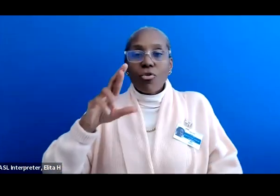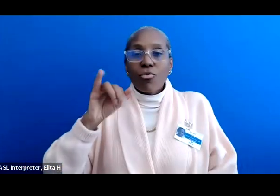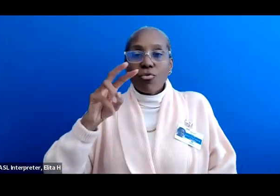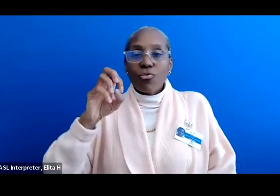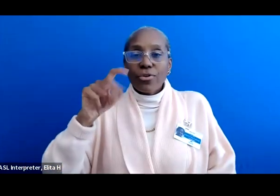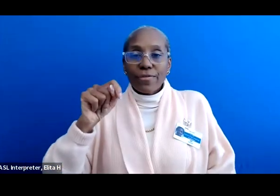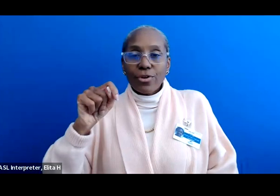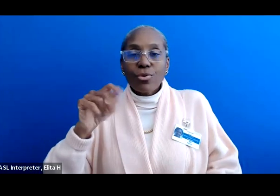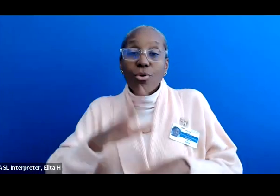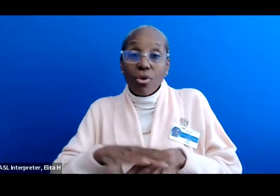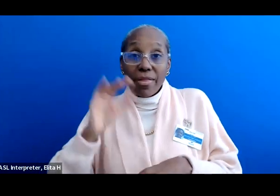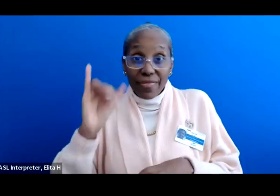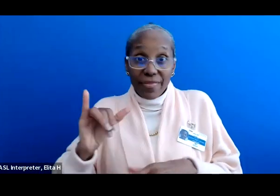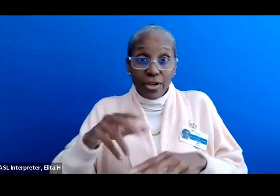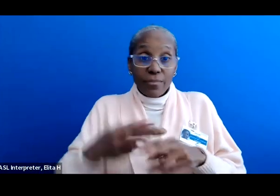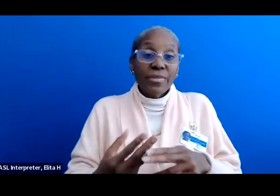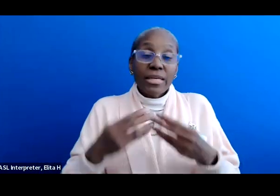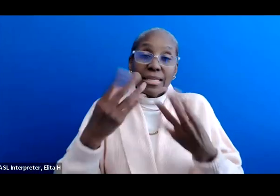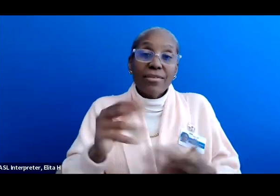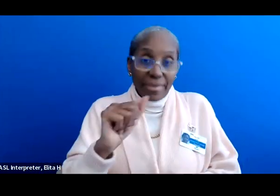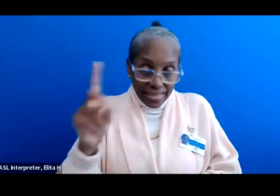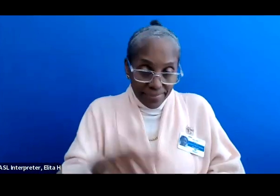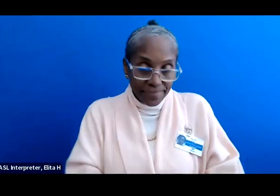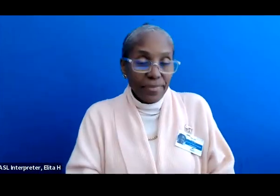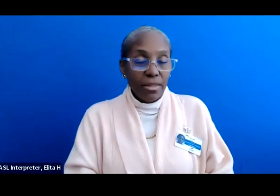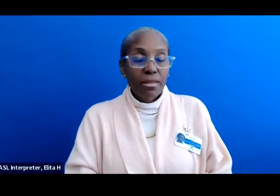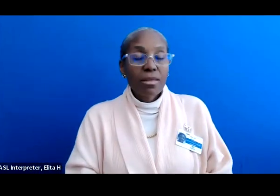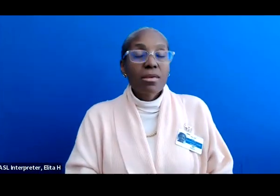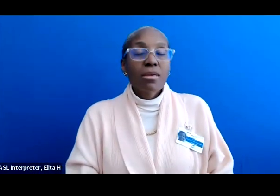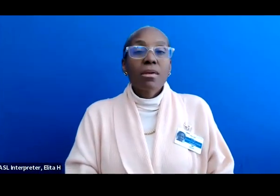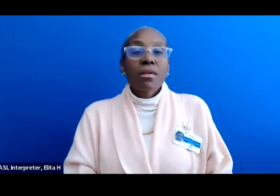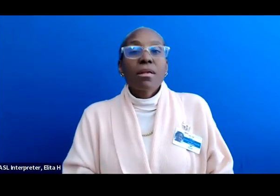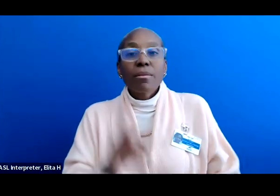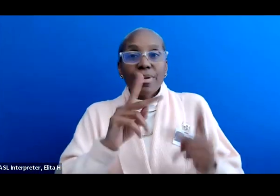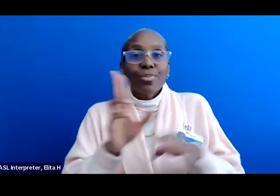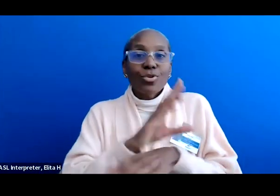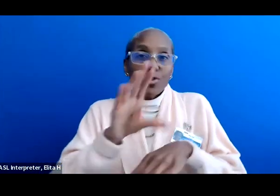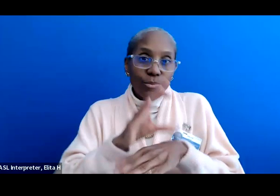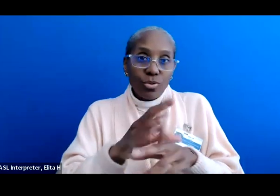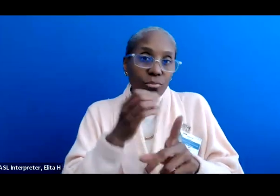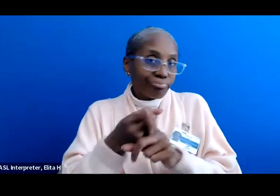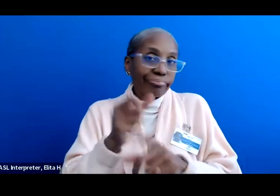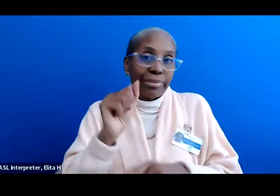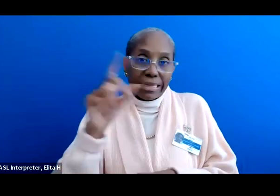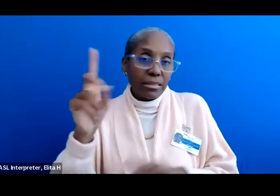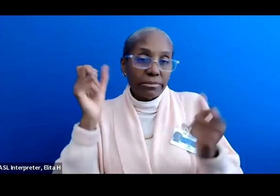dispersing equipment, gave them AD. I know people who use their computer that get AD. So there are all kinds of symptoms.